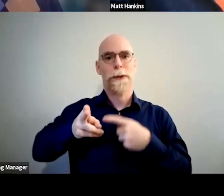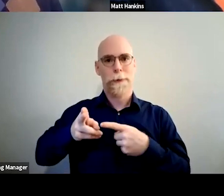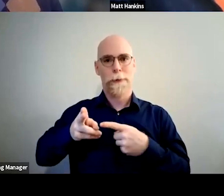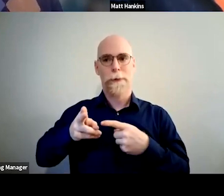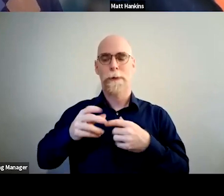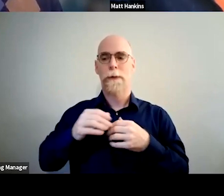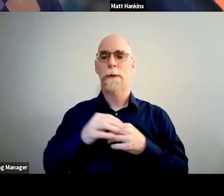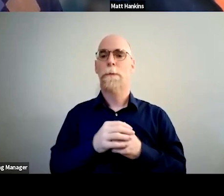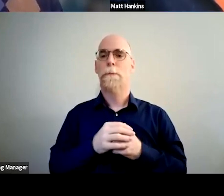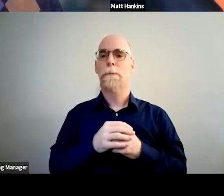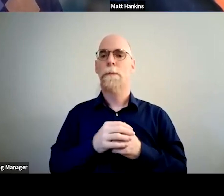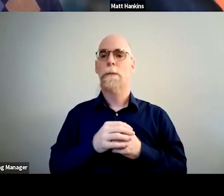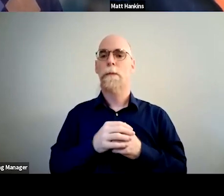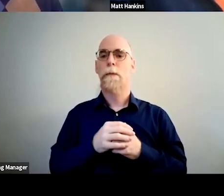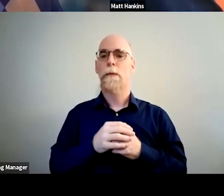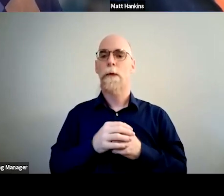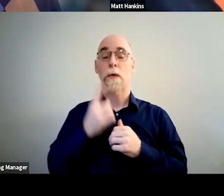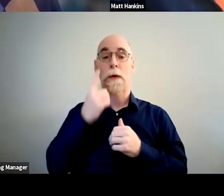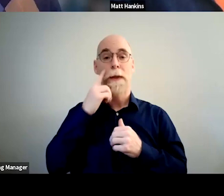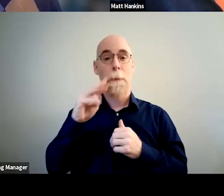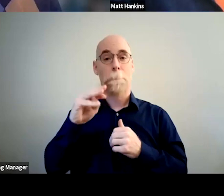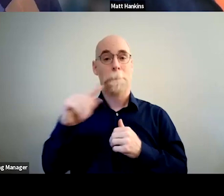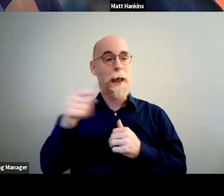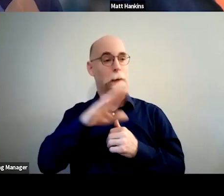(00:08:30): Let's start, Matt, if you'll pull up the